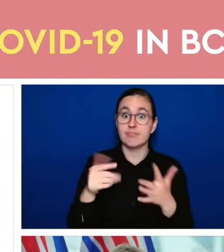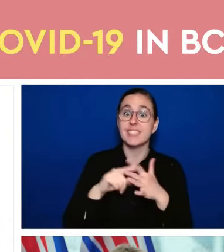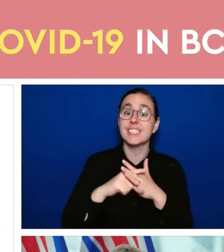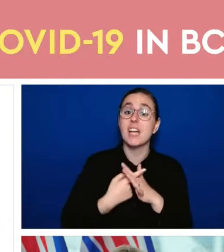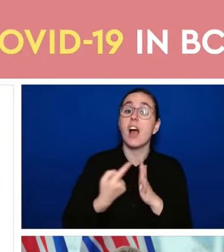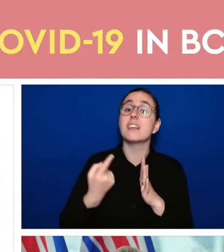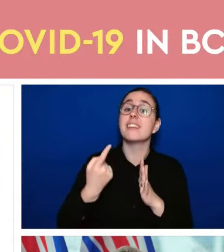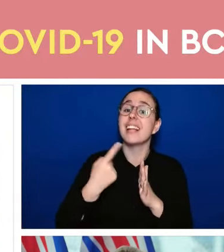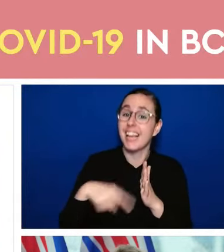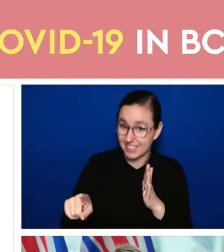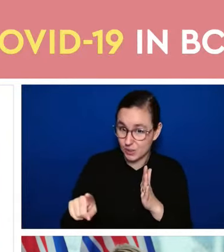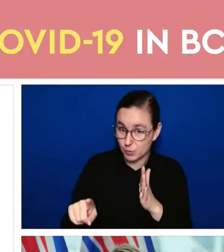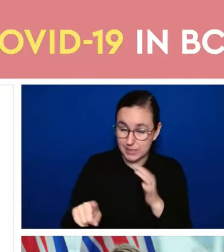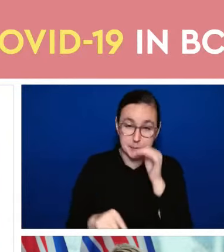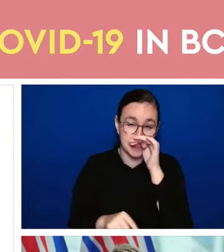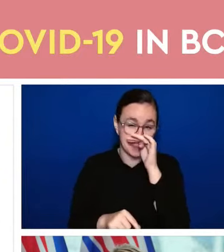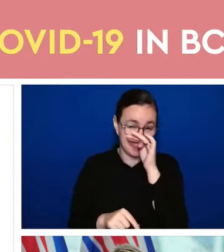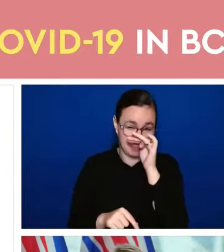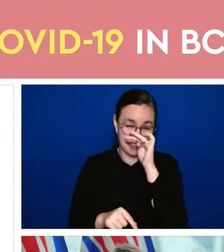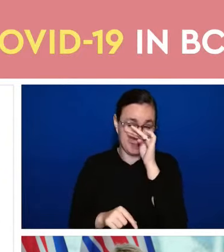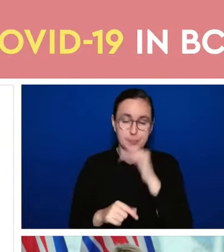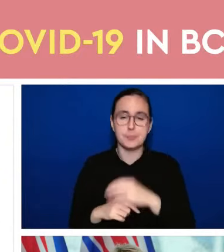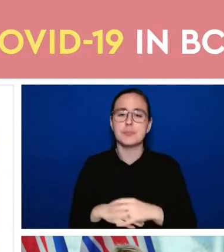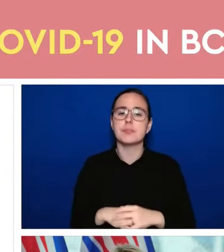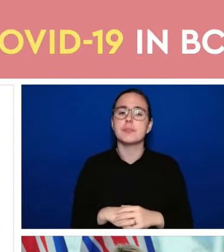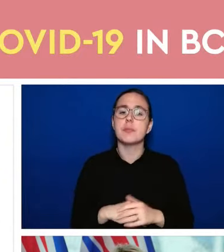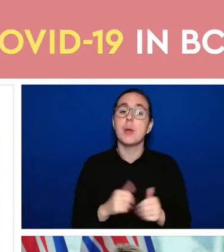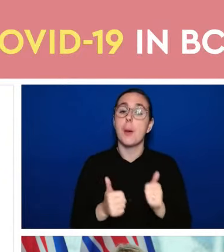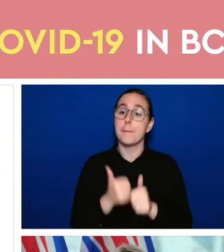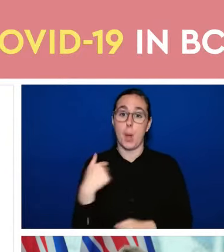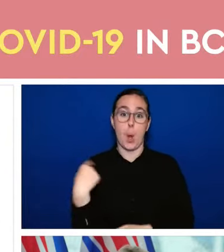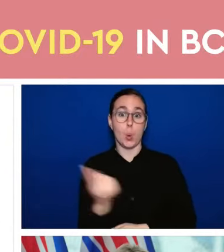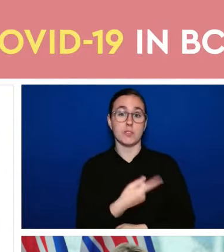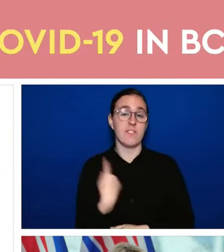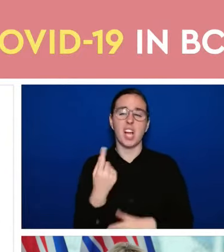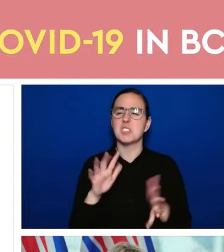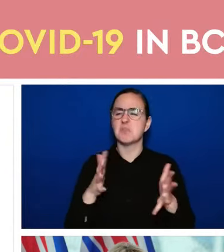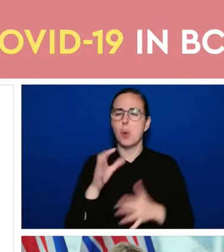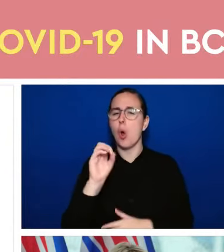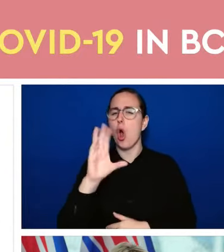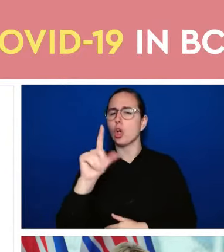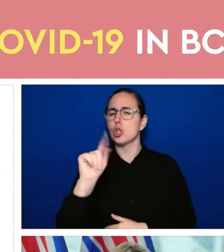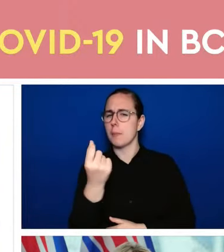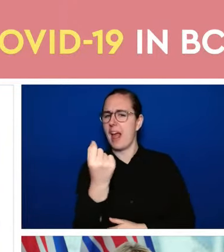for most of us the week of October eleventh after the thanksgiving long weekend we